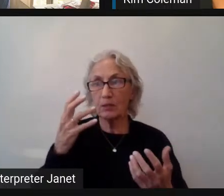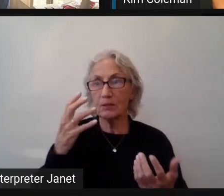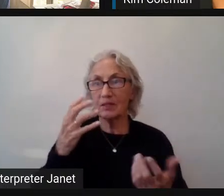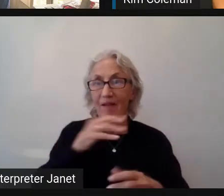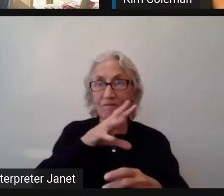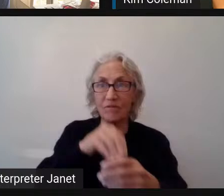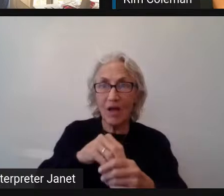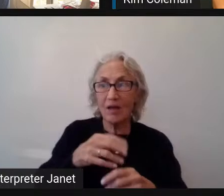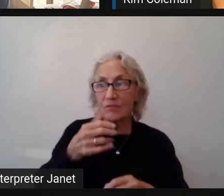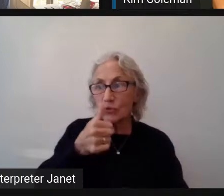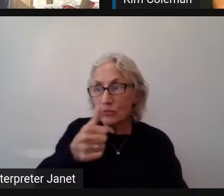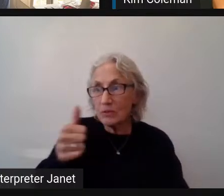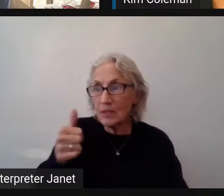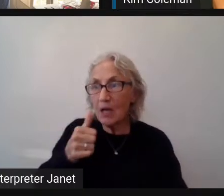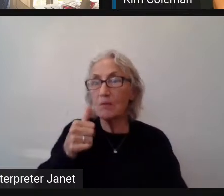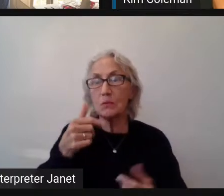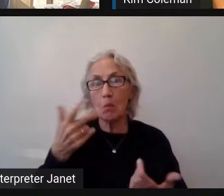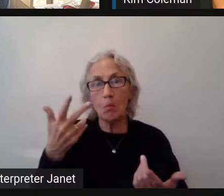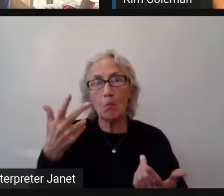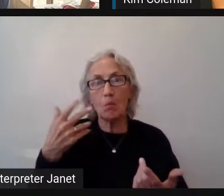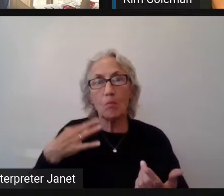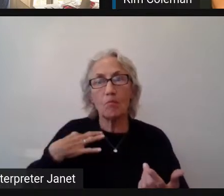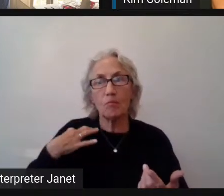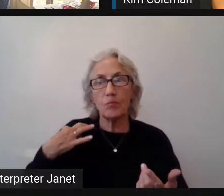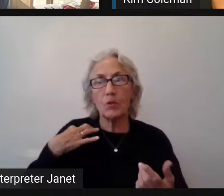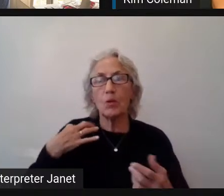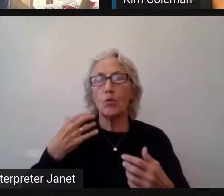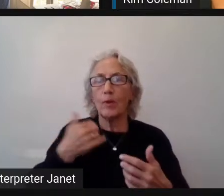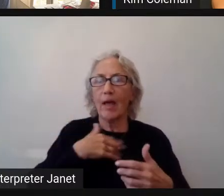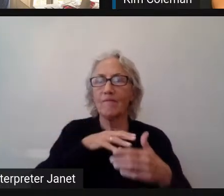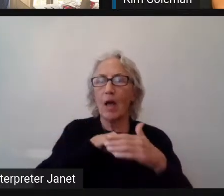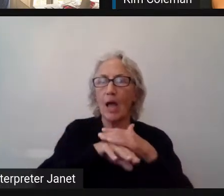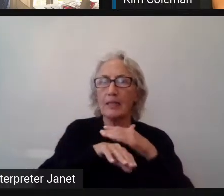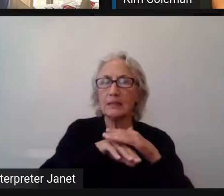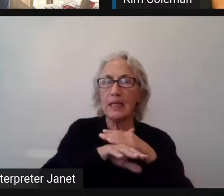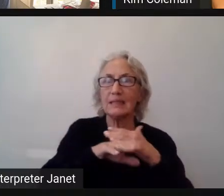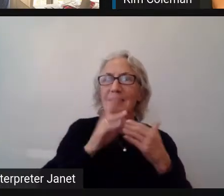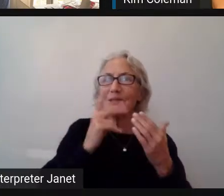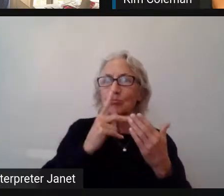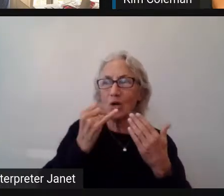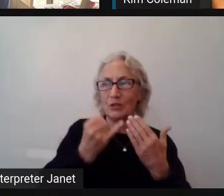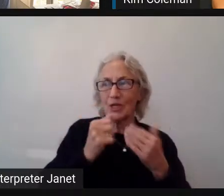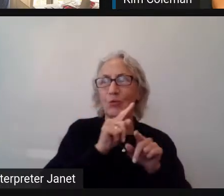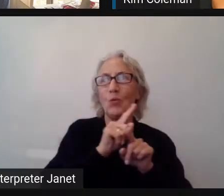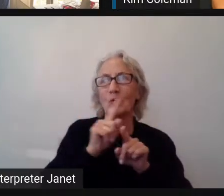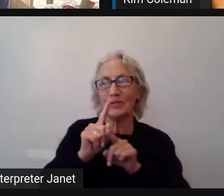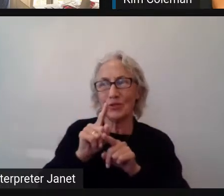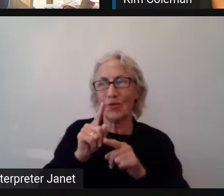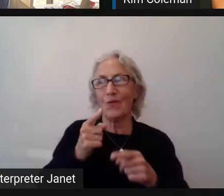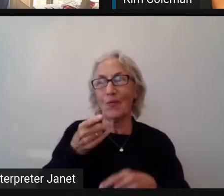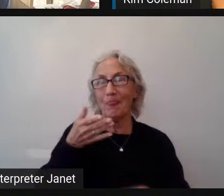contribute to Joomla because you get all of the benefits of the Joomla code. So if you want to get involved in accessibility